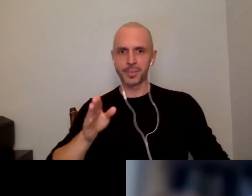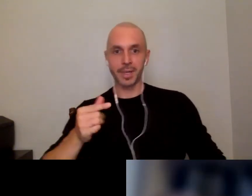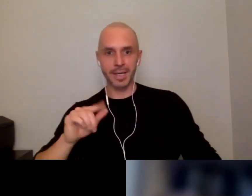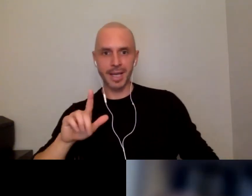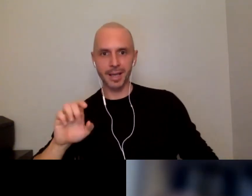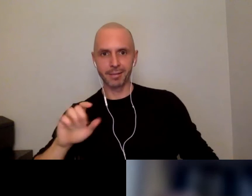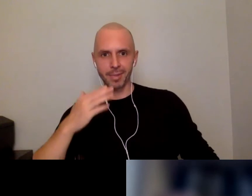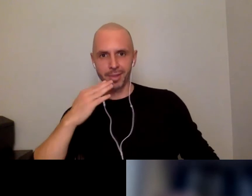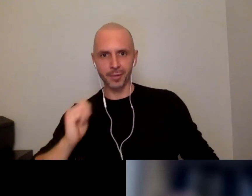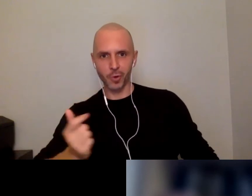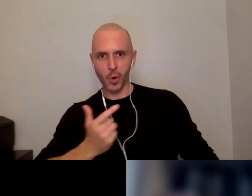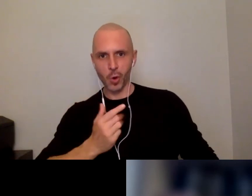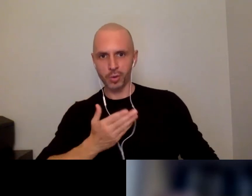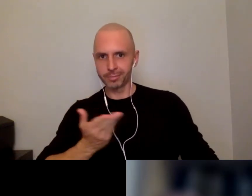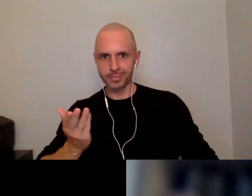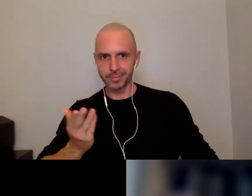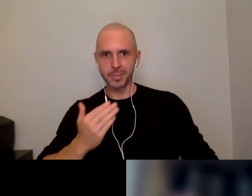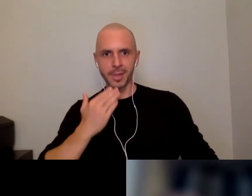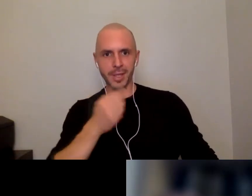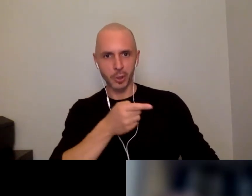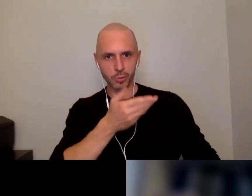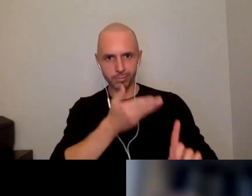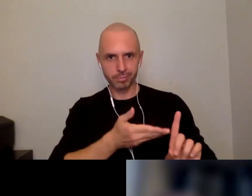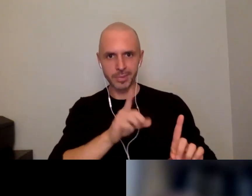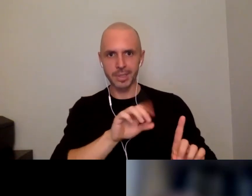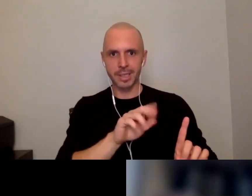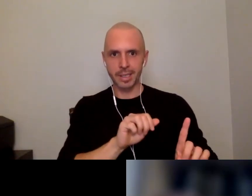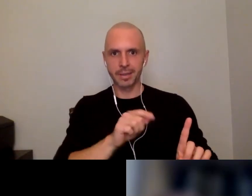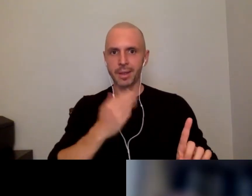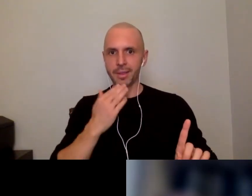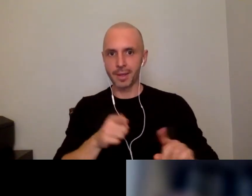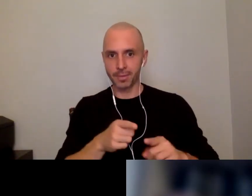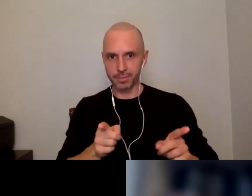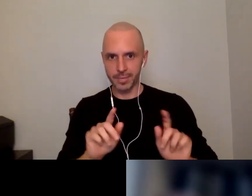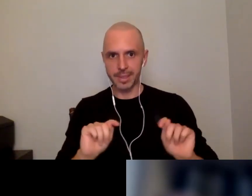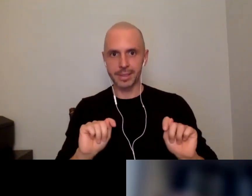us tonight thank you Dana again thanks uh to the whole team at the RIC who helped